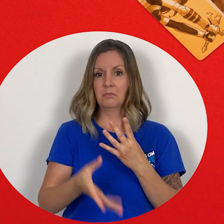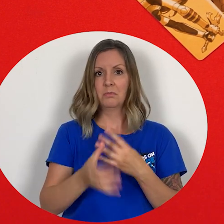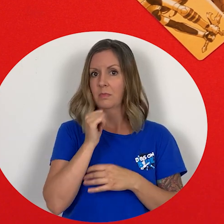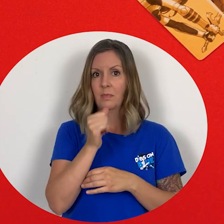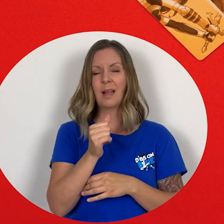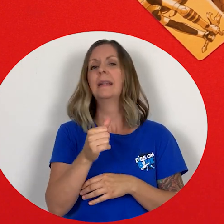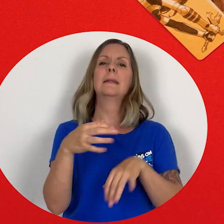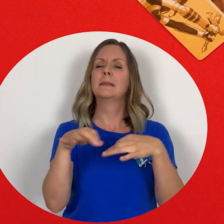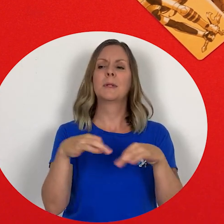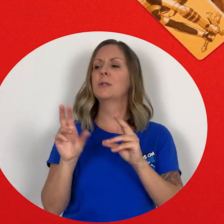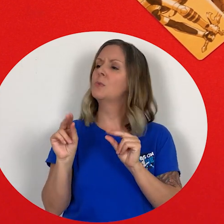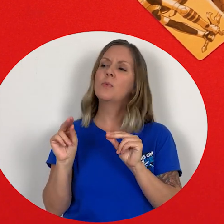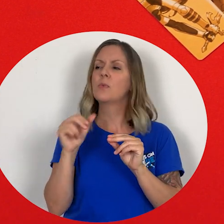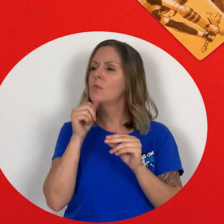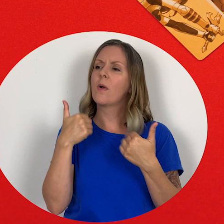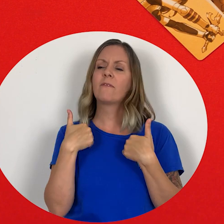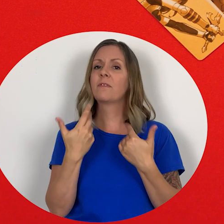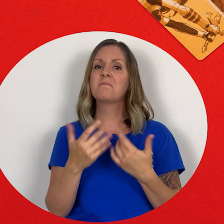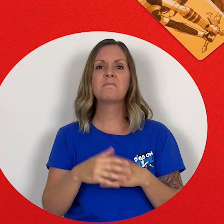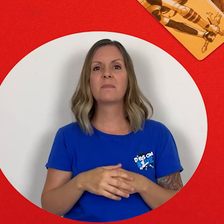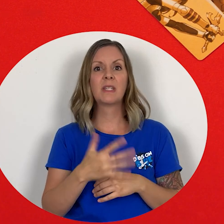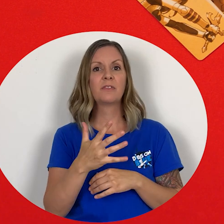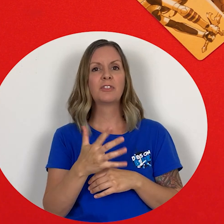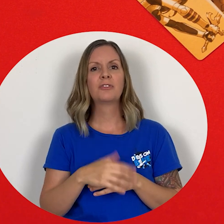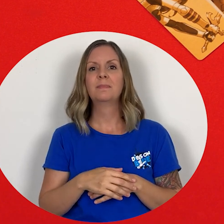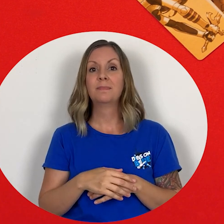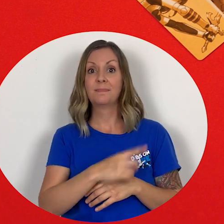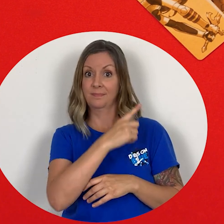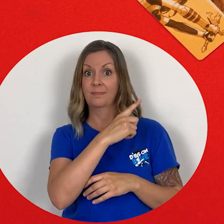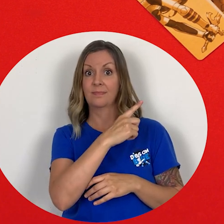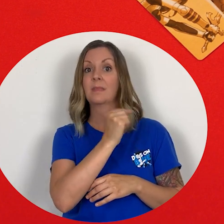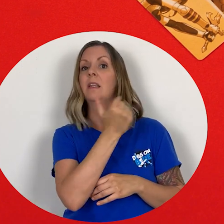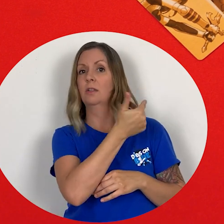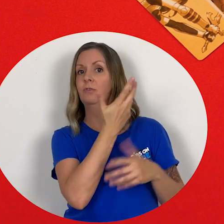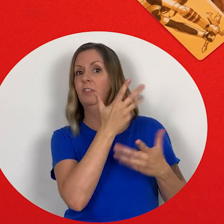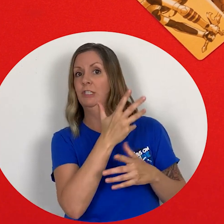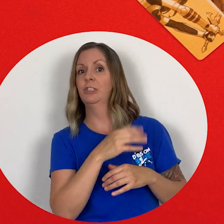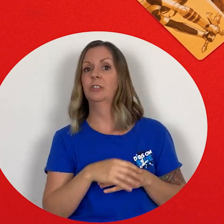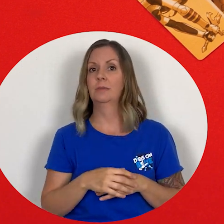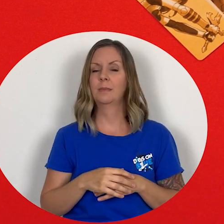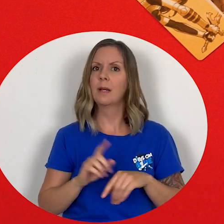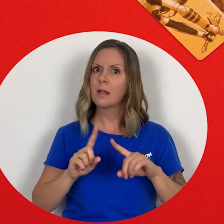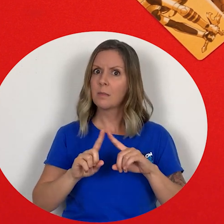have a 3” and then Thanos’ turn would be over. But, if they were holding a 3, as